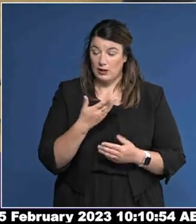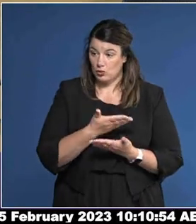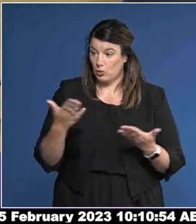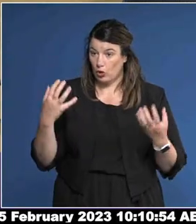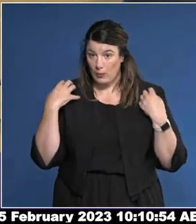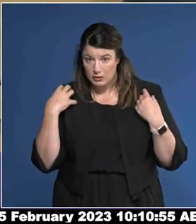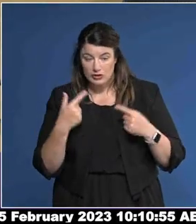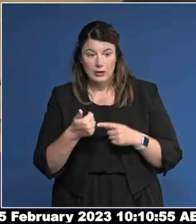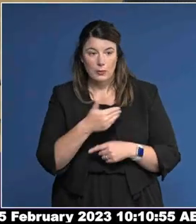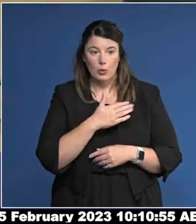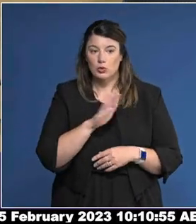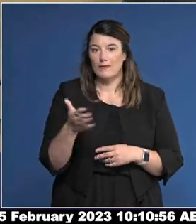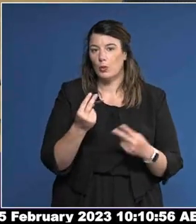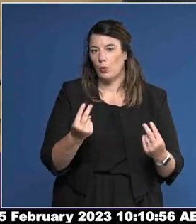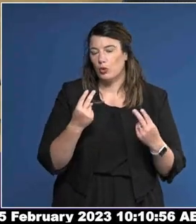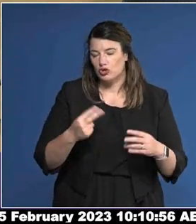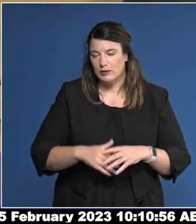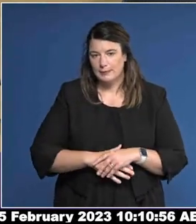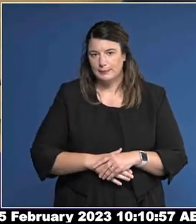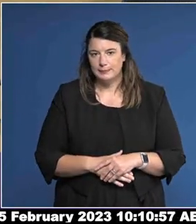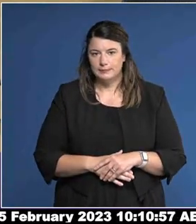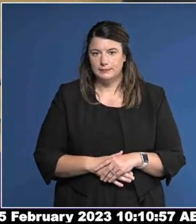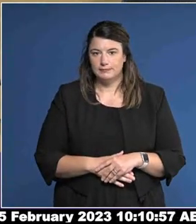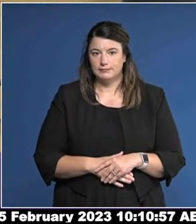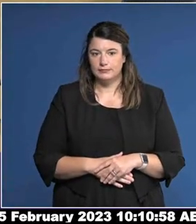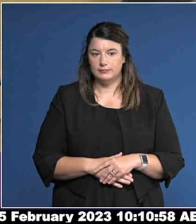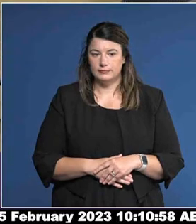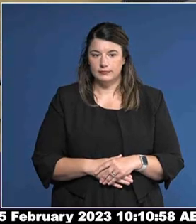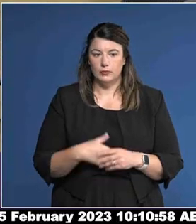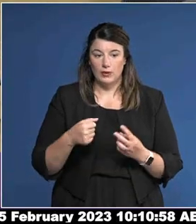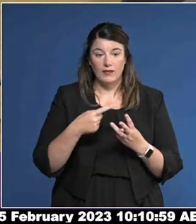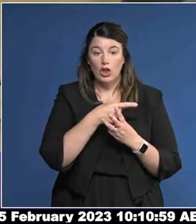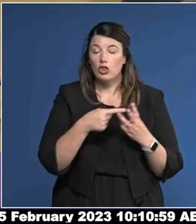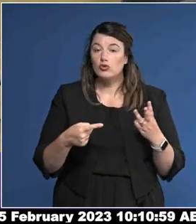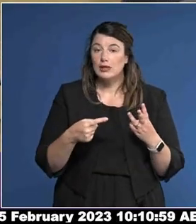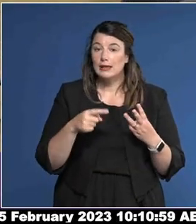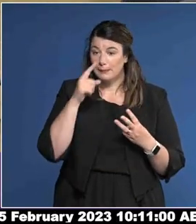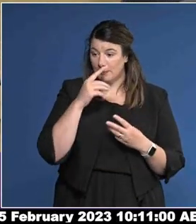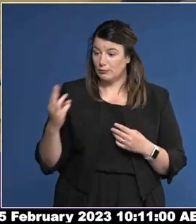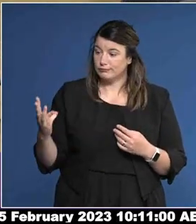proceedings. Commissioners will see that we have three witnesses forming a panel, and